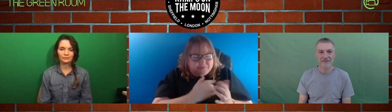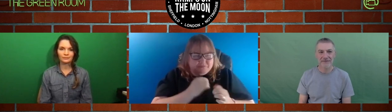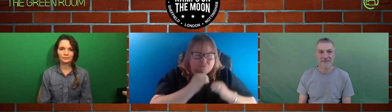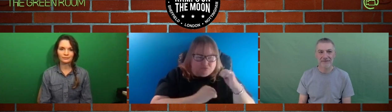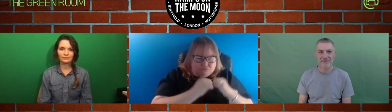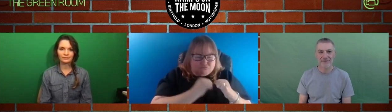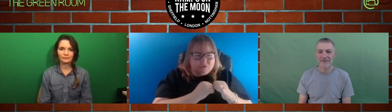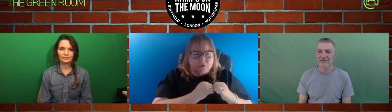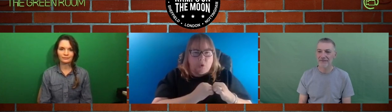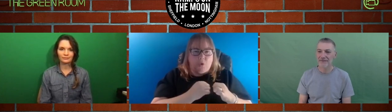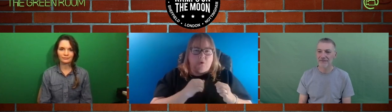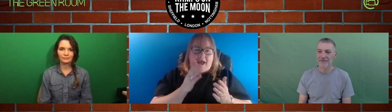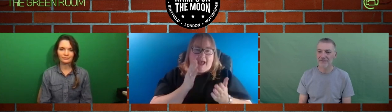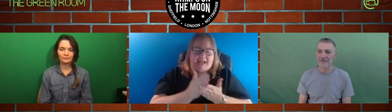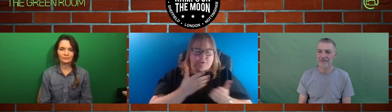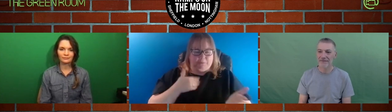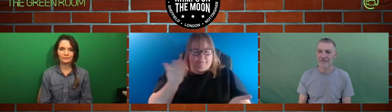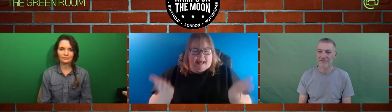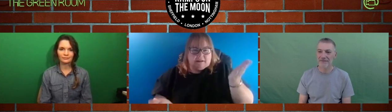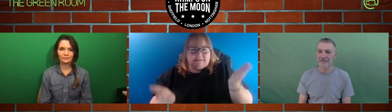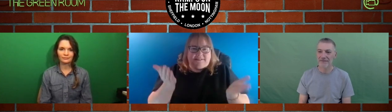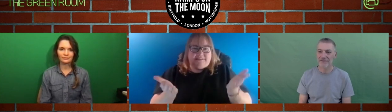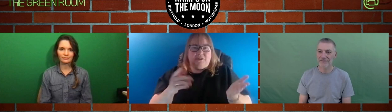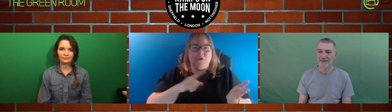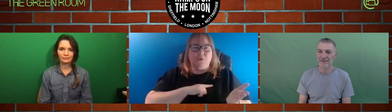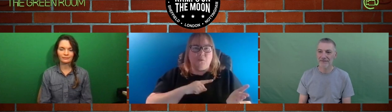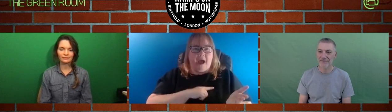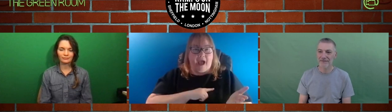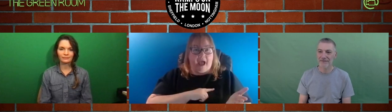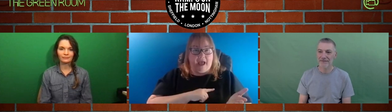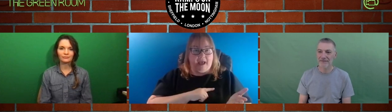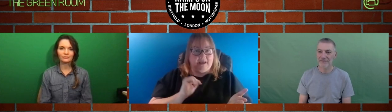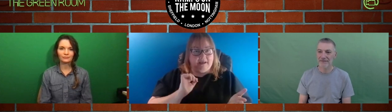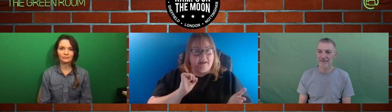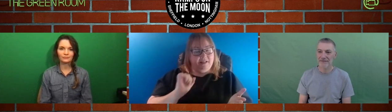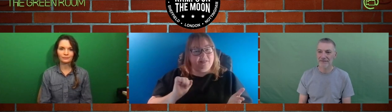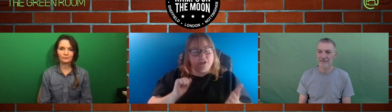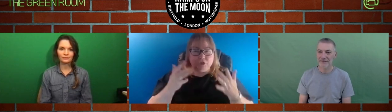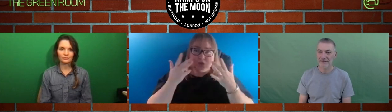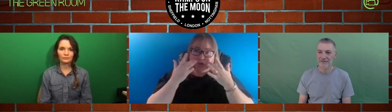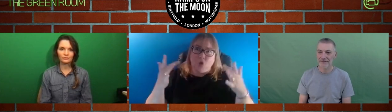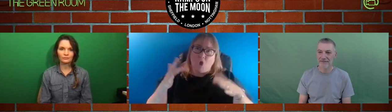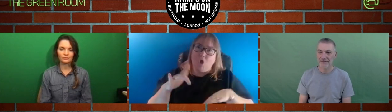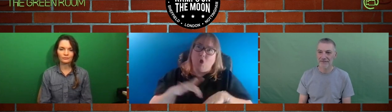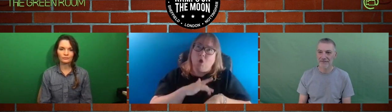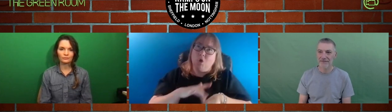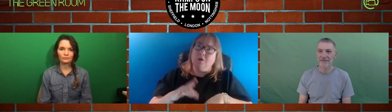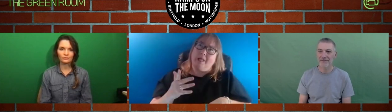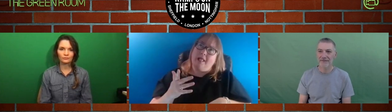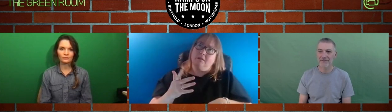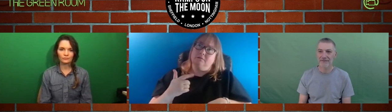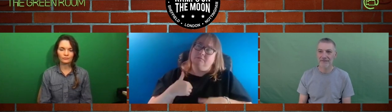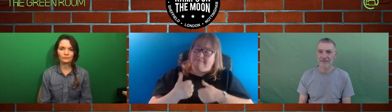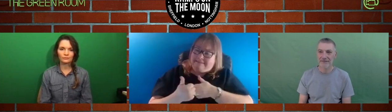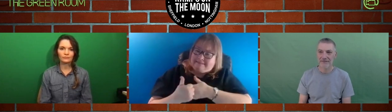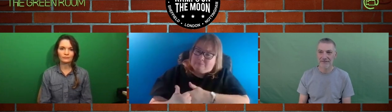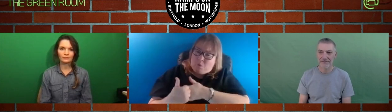never worked on a show in this way that was devised as someone who was supporting so